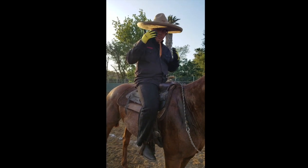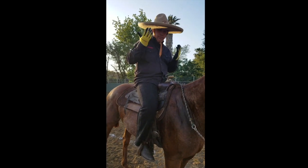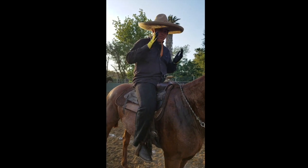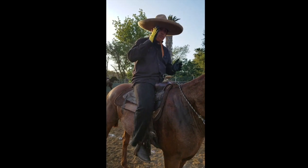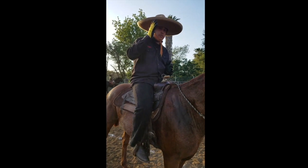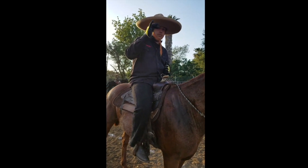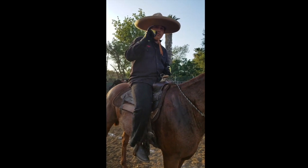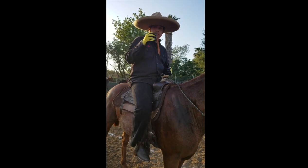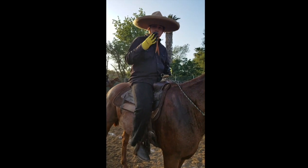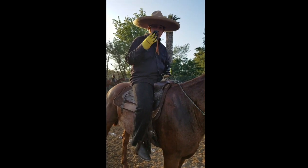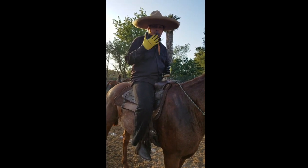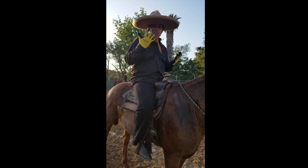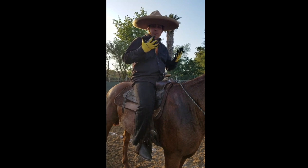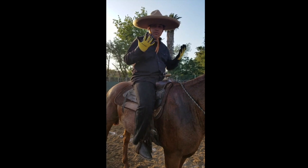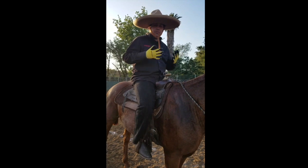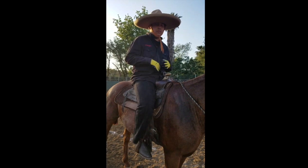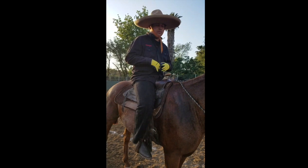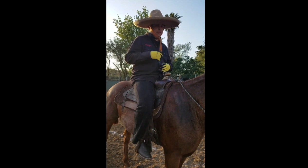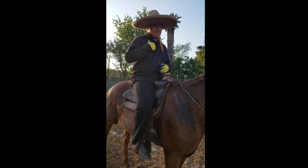Hello. My future job.